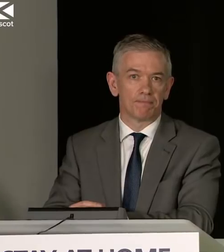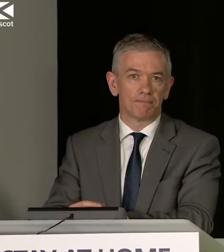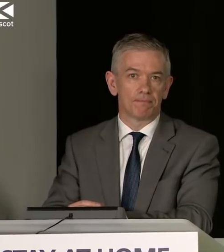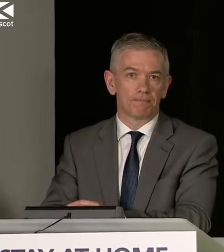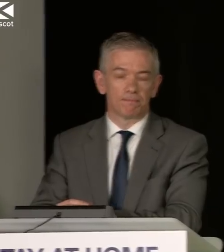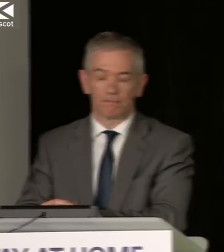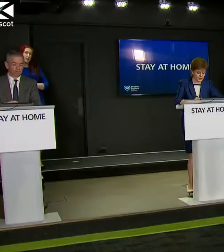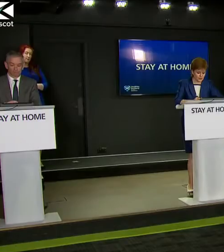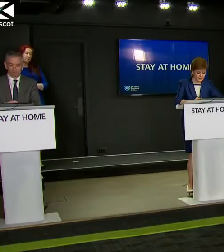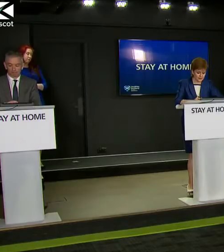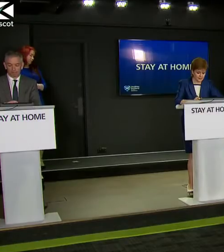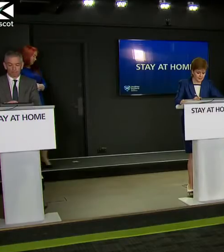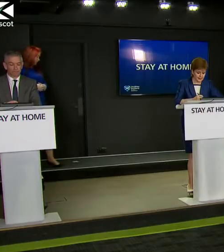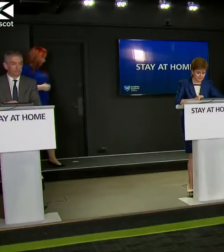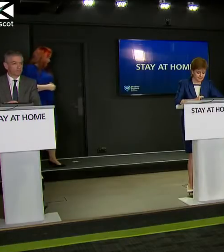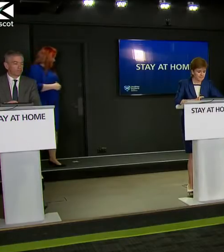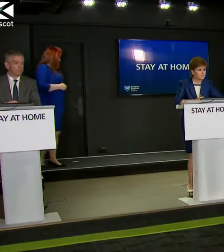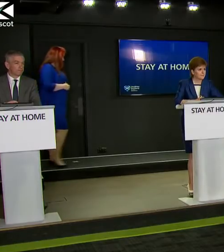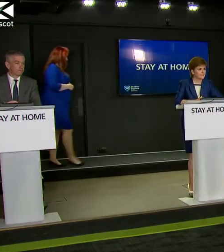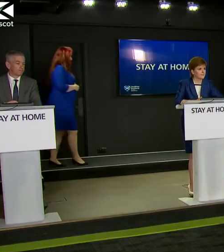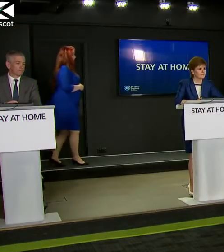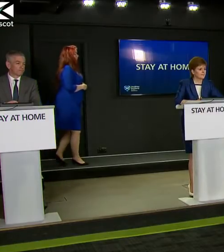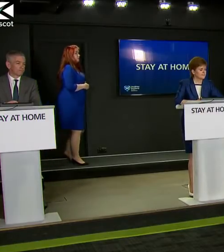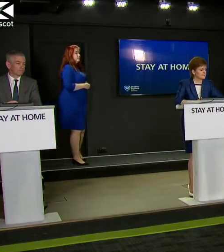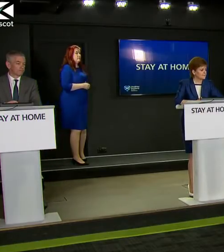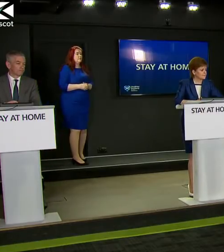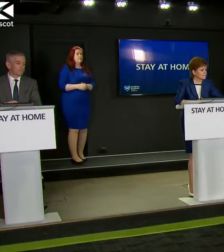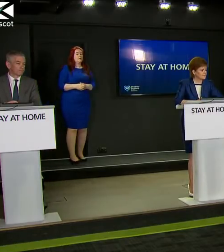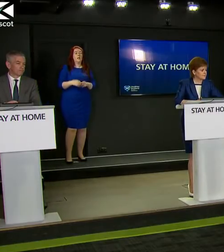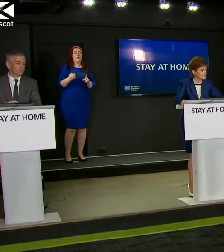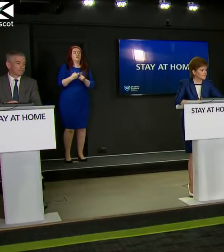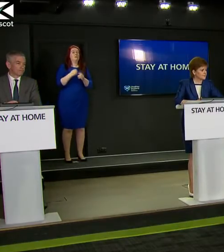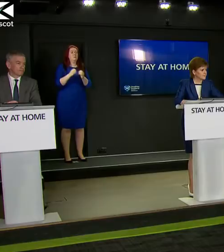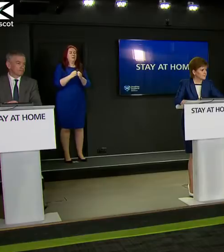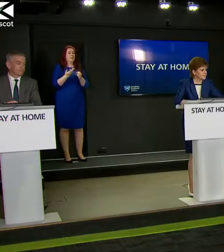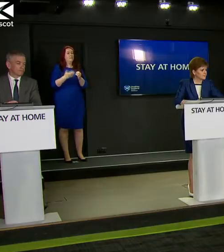is. Thanks. Katrine Bussey from PA.